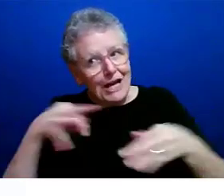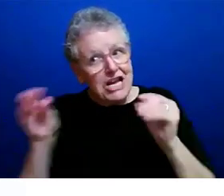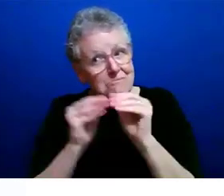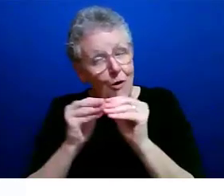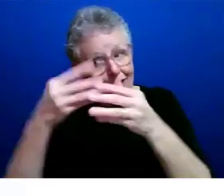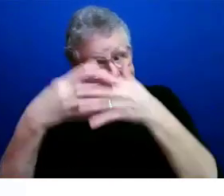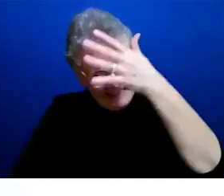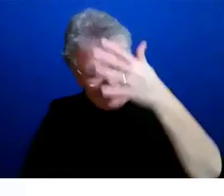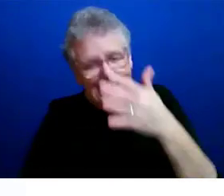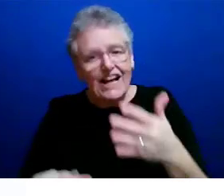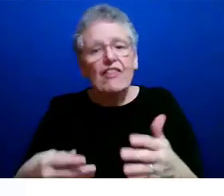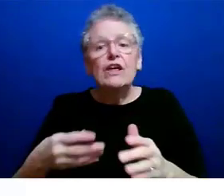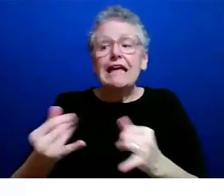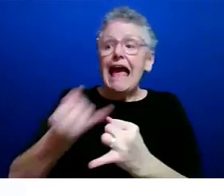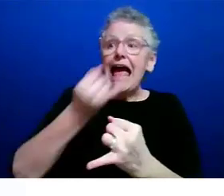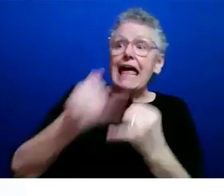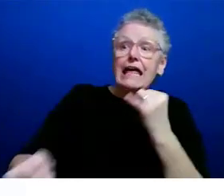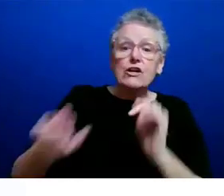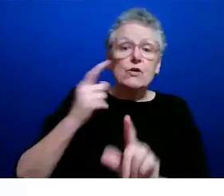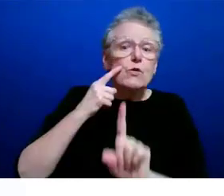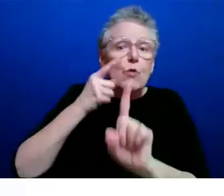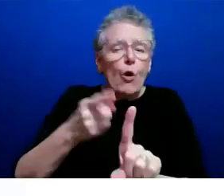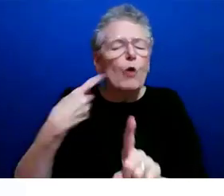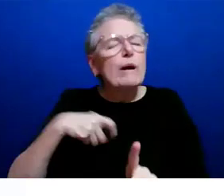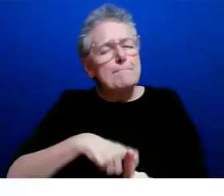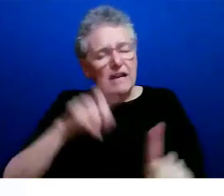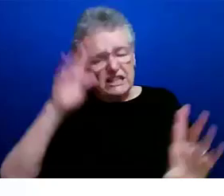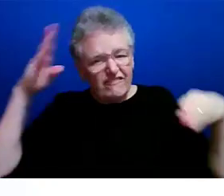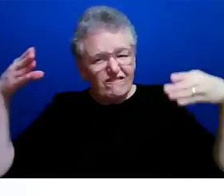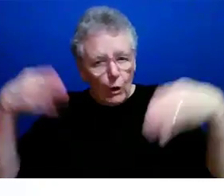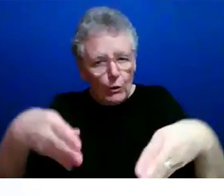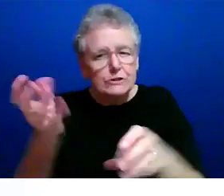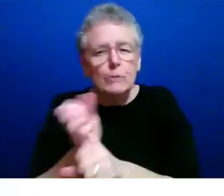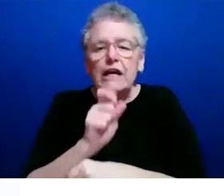the end goal is really what we have to focus on and making sure that we're writing